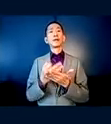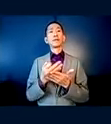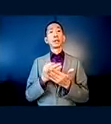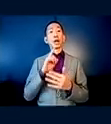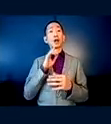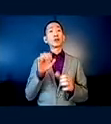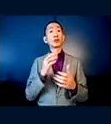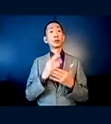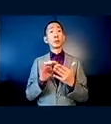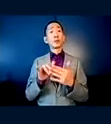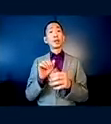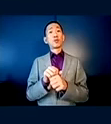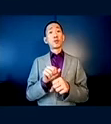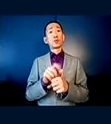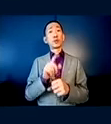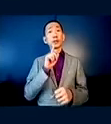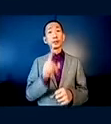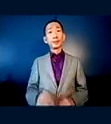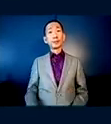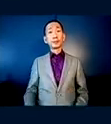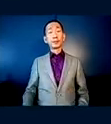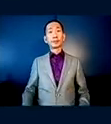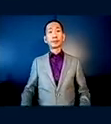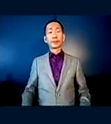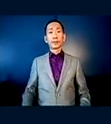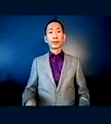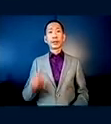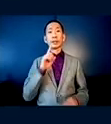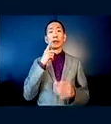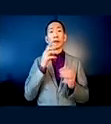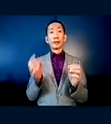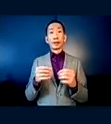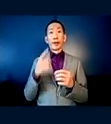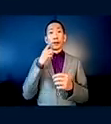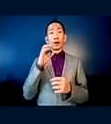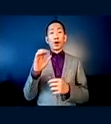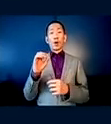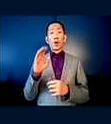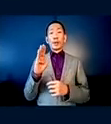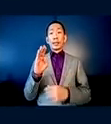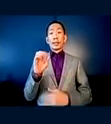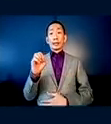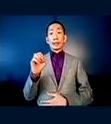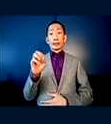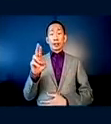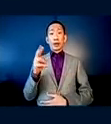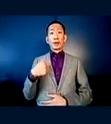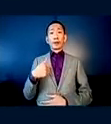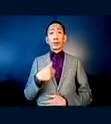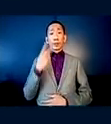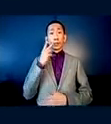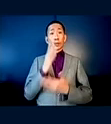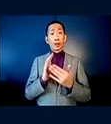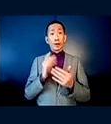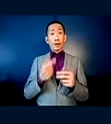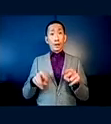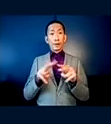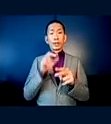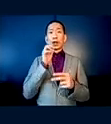RESEARCH BUT THEY FUND ARE ACTUALLY DOING SOME OF THAT WORK. SO ACTUALLY FOR THE OFFICE FOR OBSSR WE SEE PART OF OUR VALUE